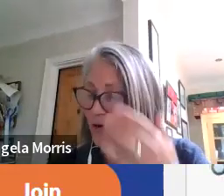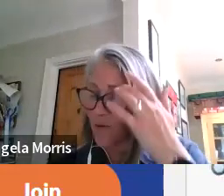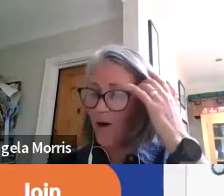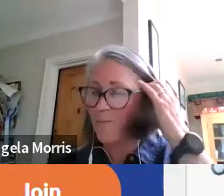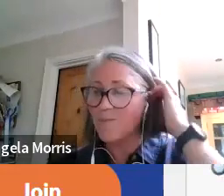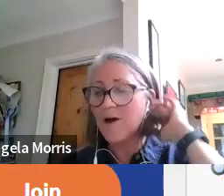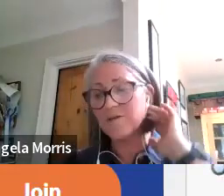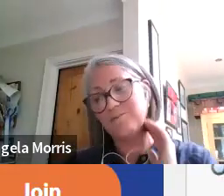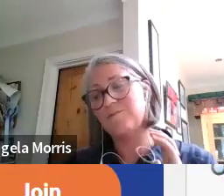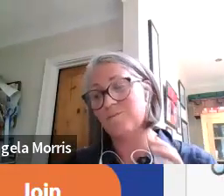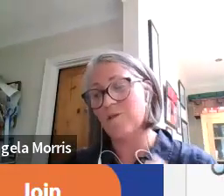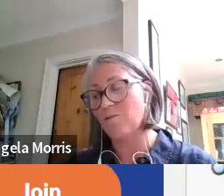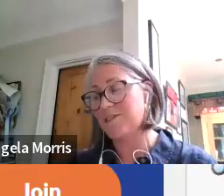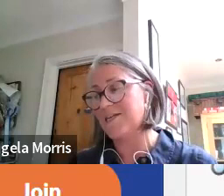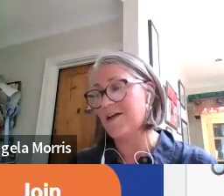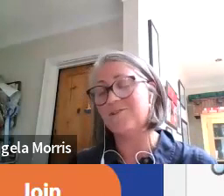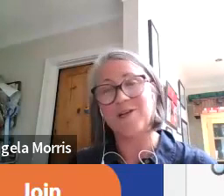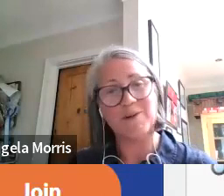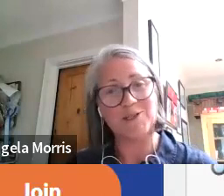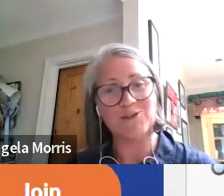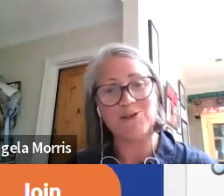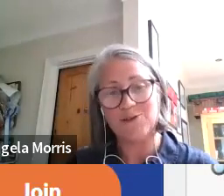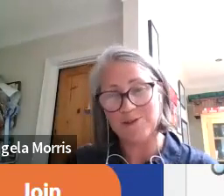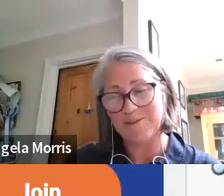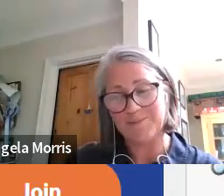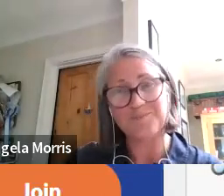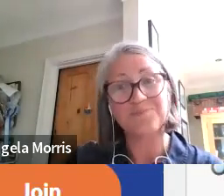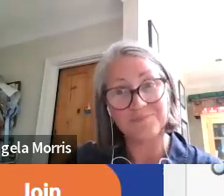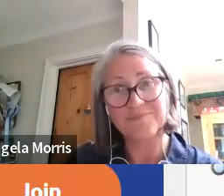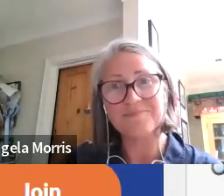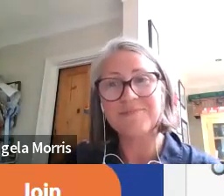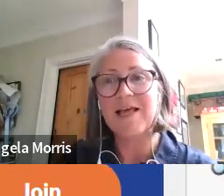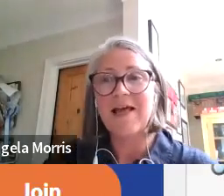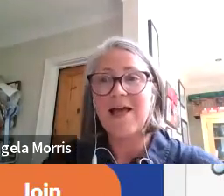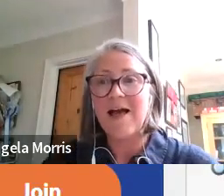I would say, definitely make sure you use it.